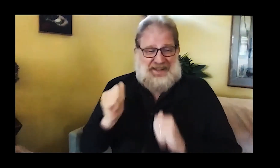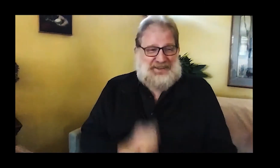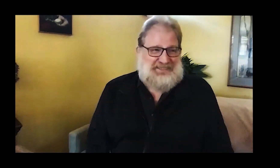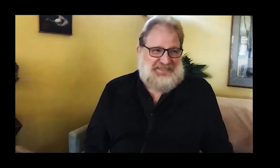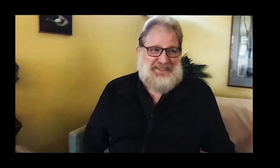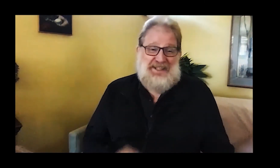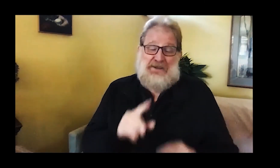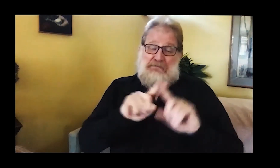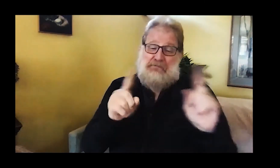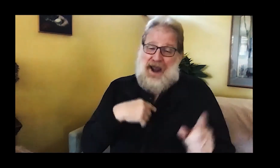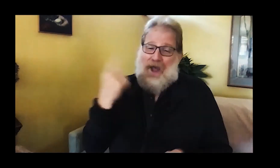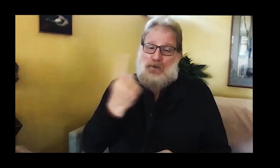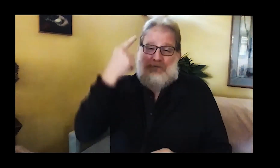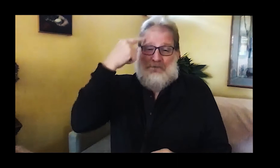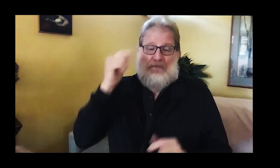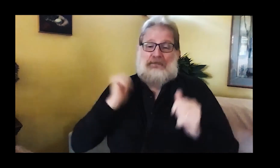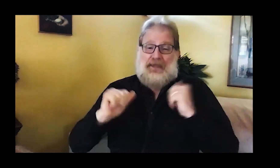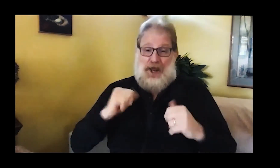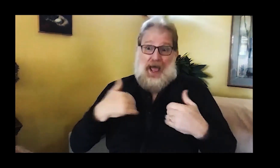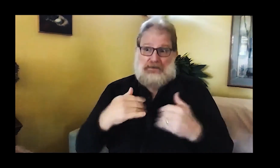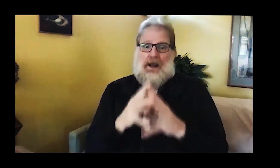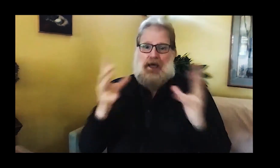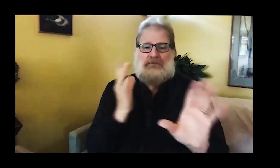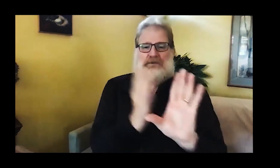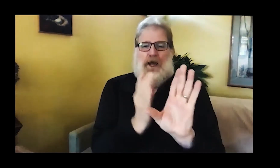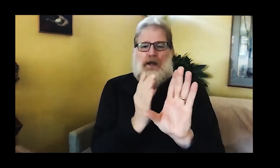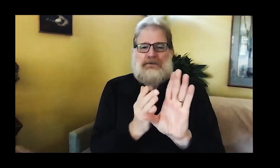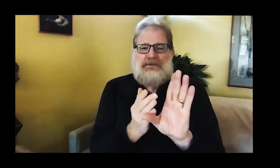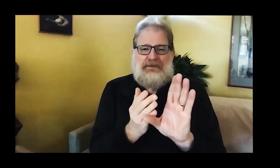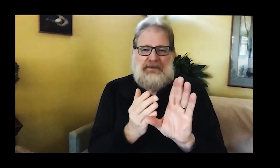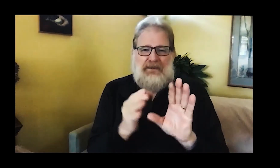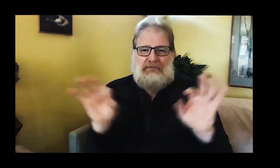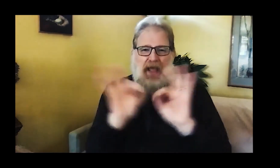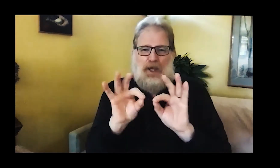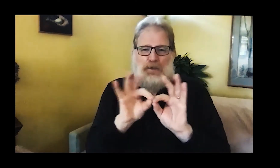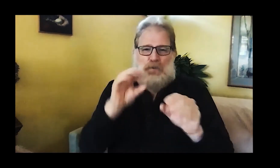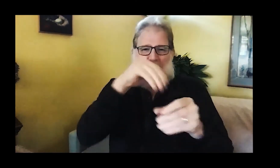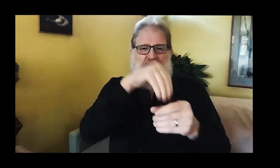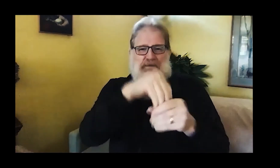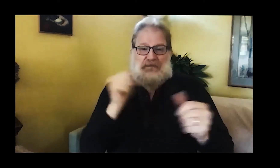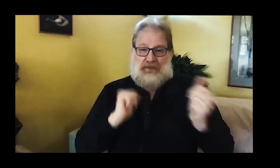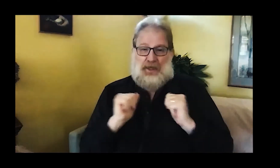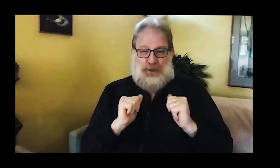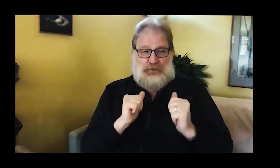an actor. Believe it or not, but really, you know acting has a lot of psychological aspects